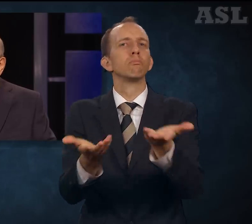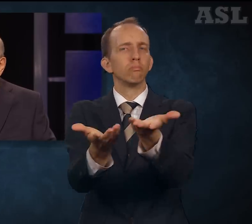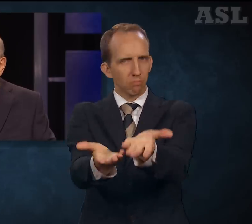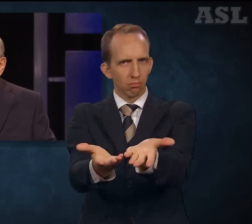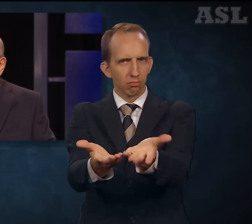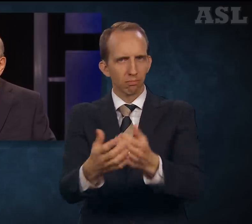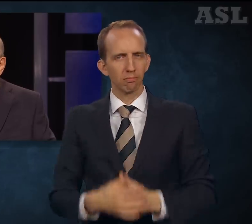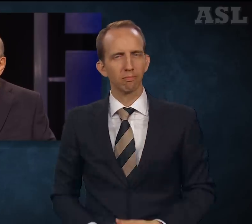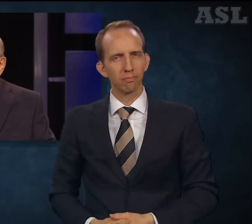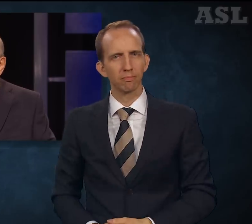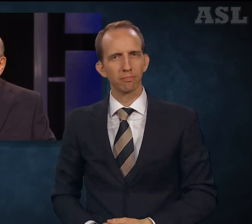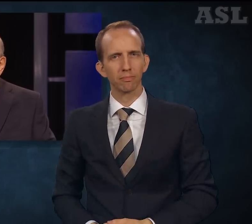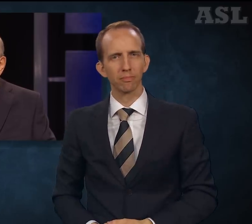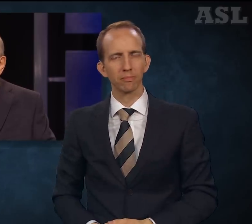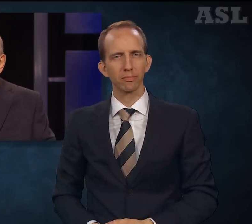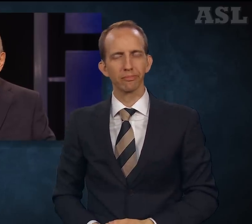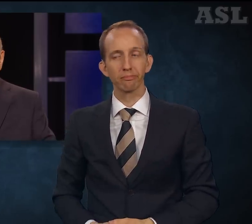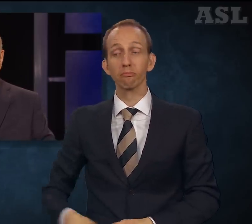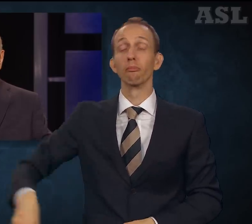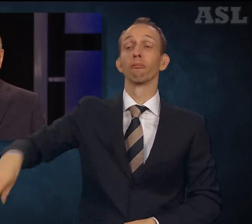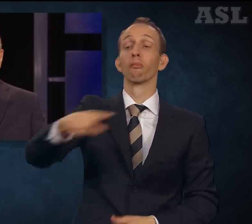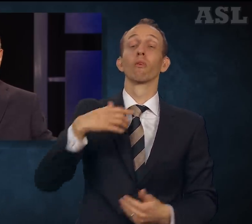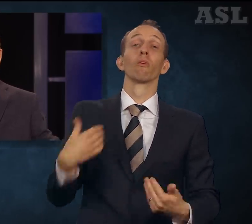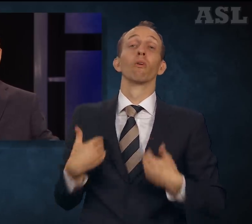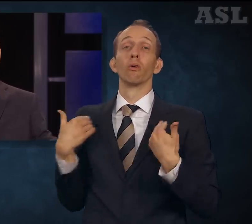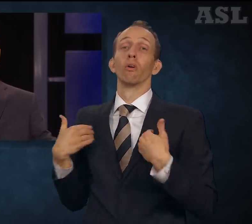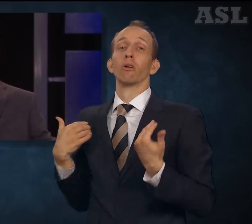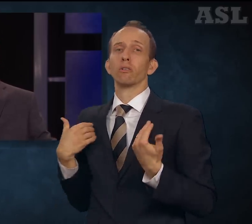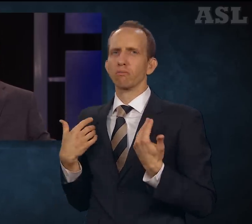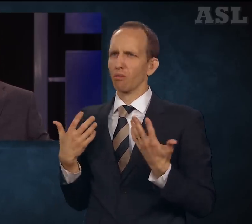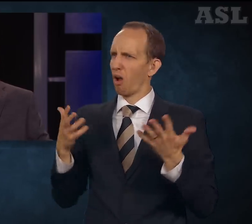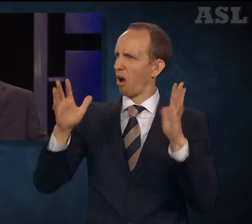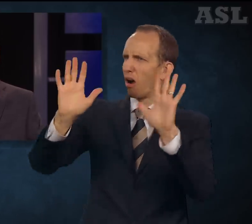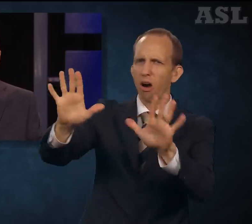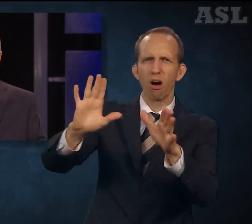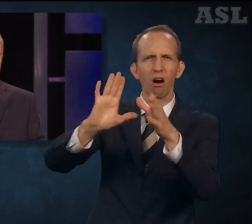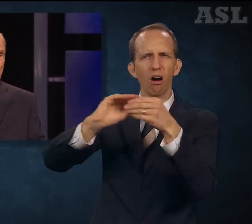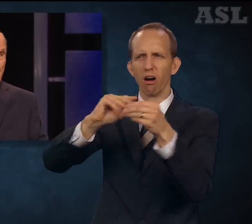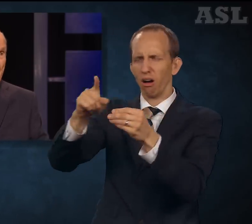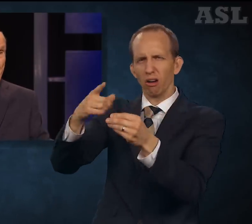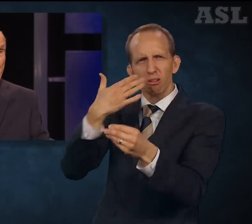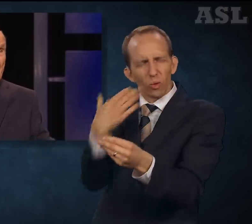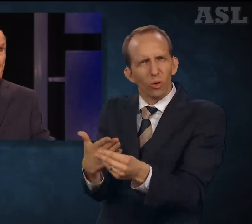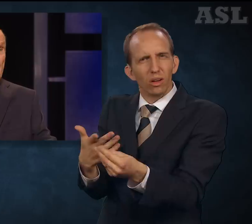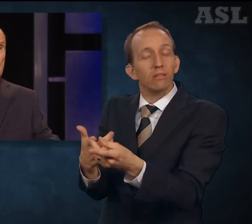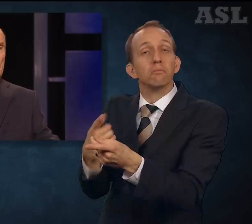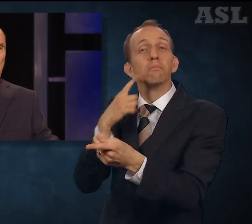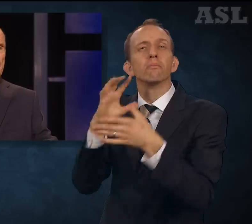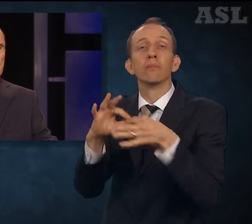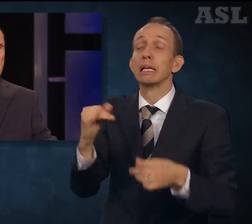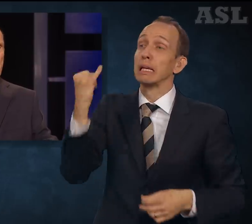BE WILLING TO DO?"